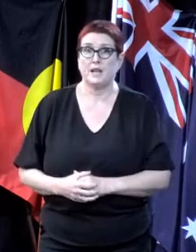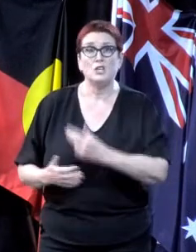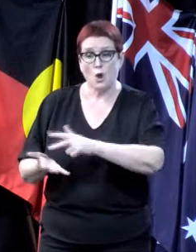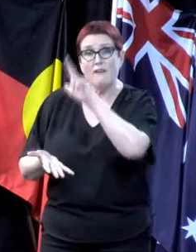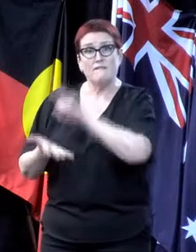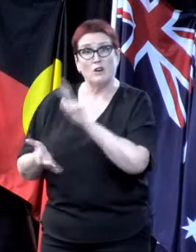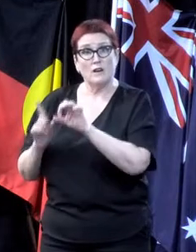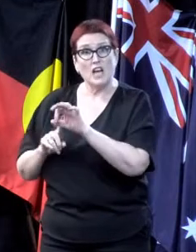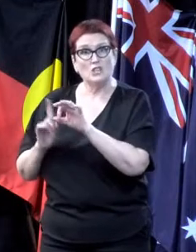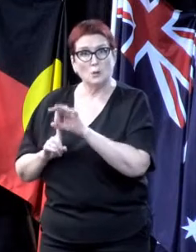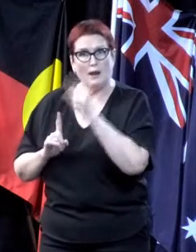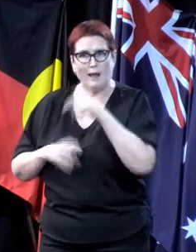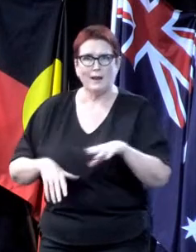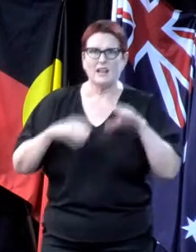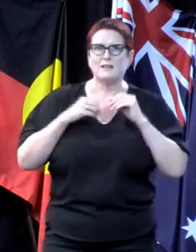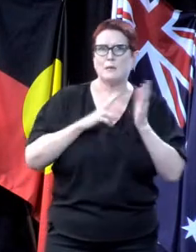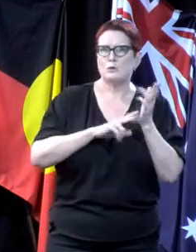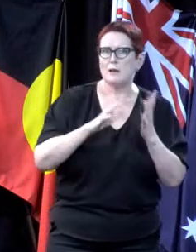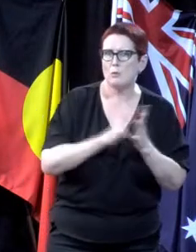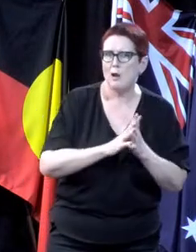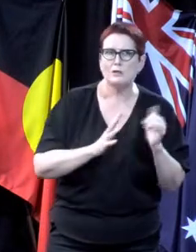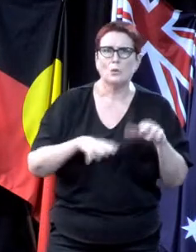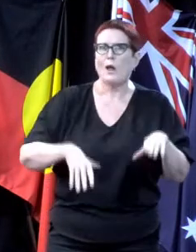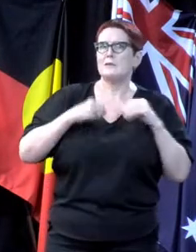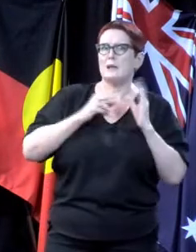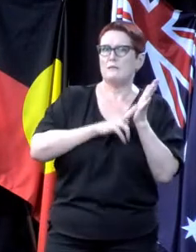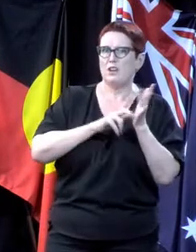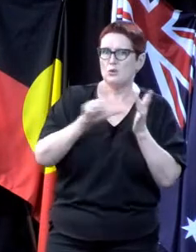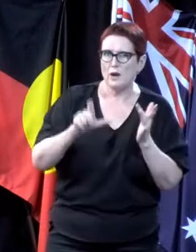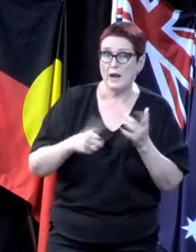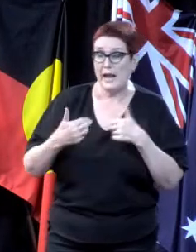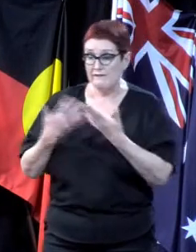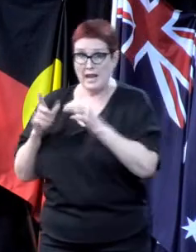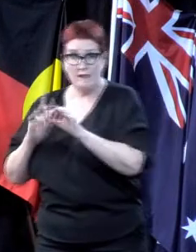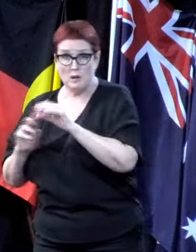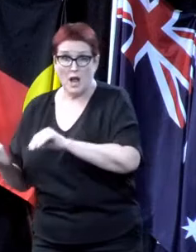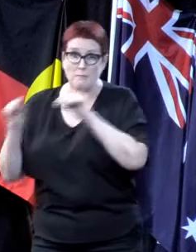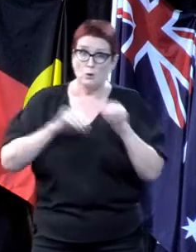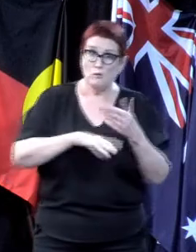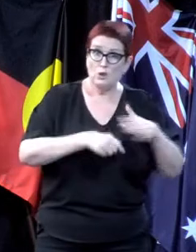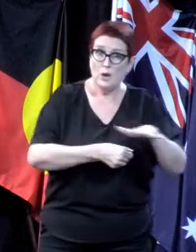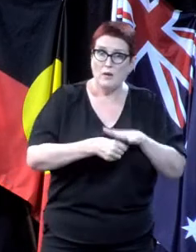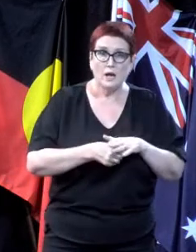Having to get another diagnosis when moving to a new state is very stressful for parents and also schools.